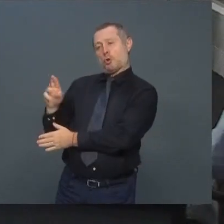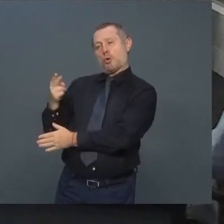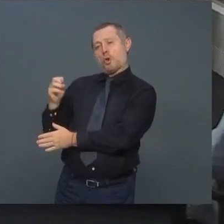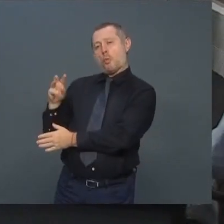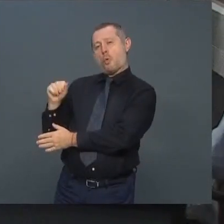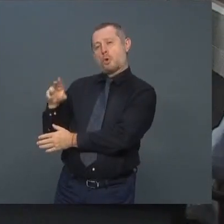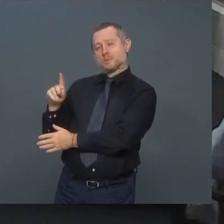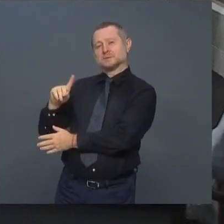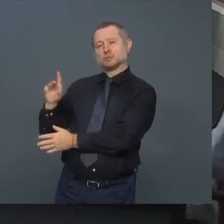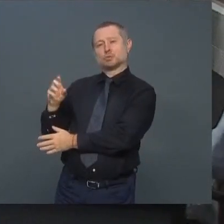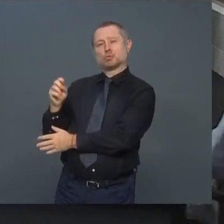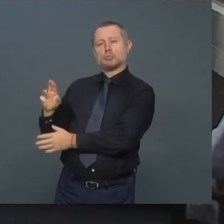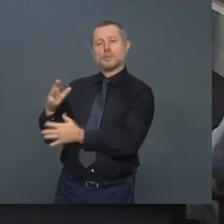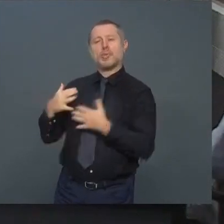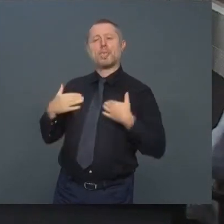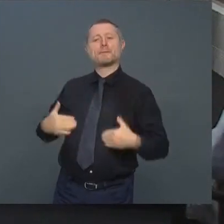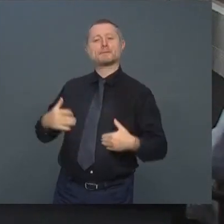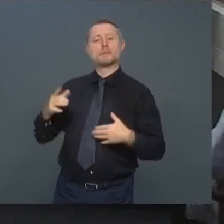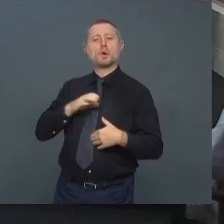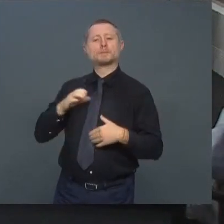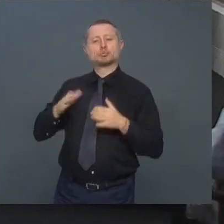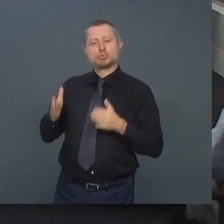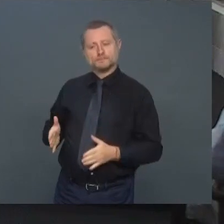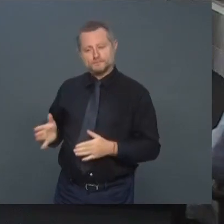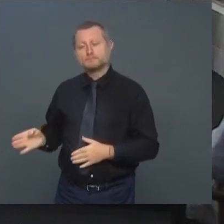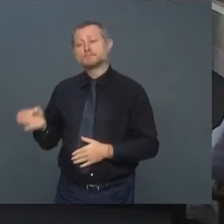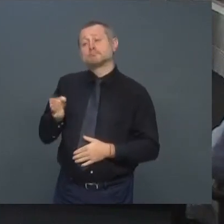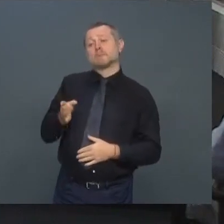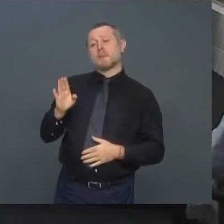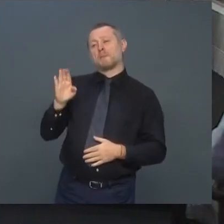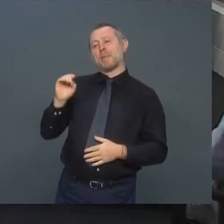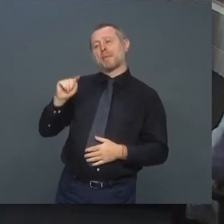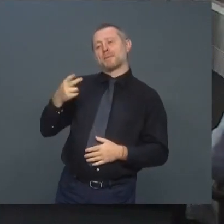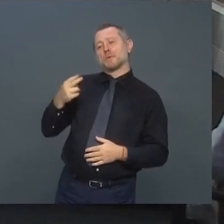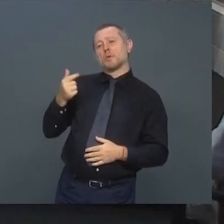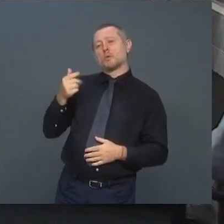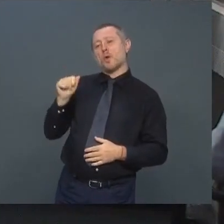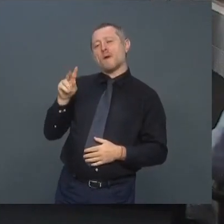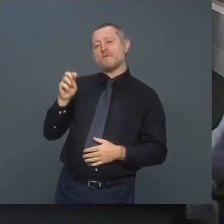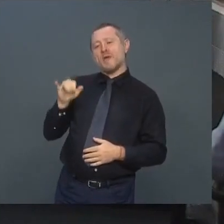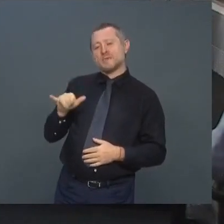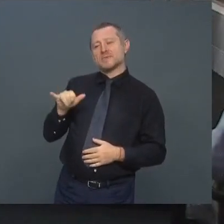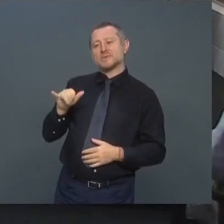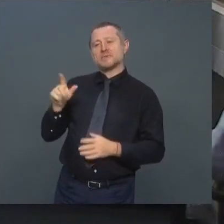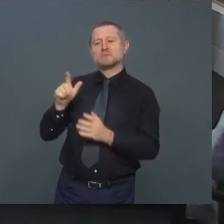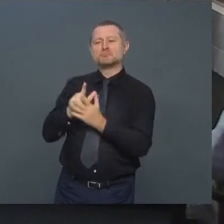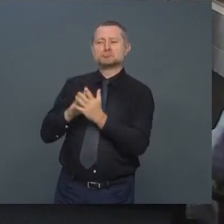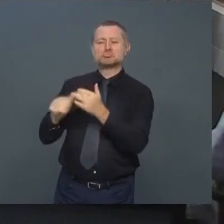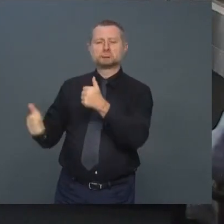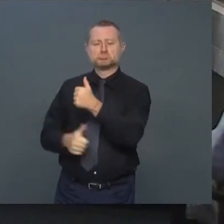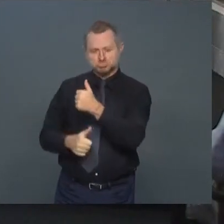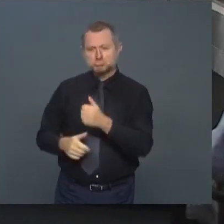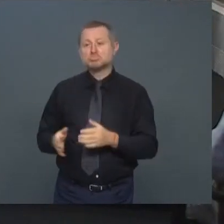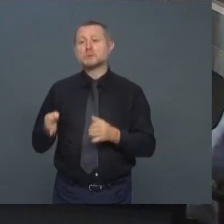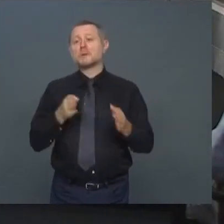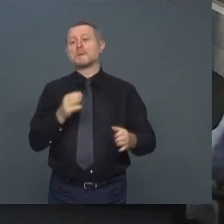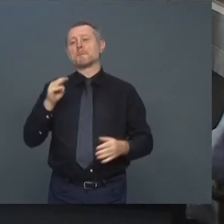WE HAVE WITH US TODAY DR. HOWARD ZUCKER. HEALTH COMMISSIONER OF THE STATE